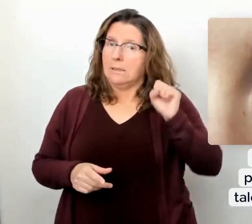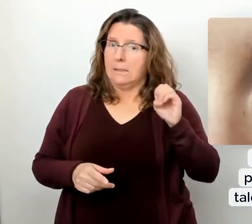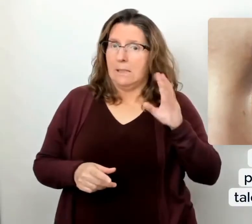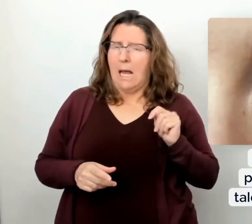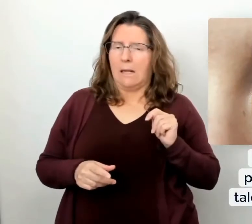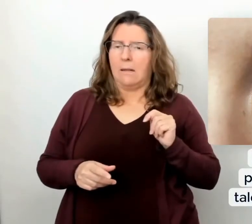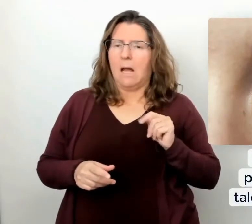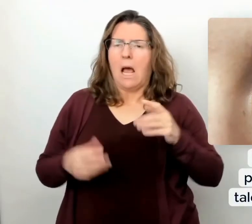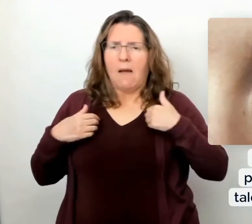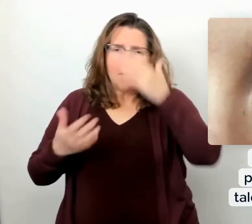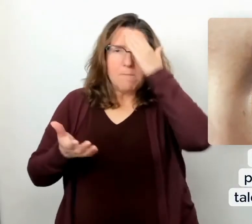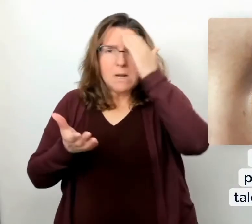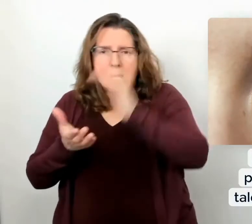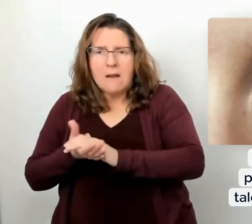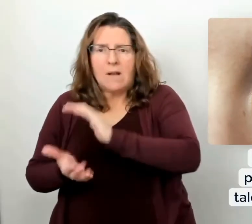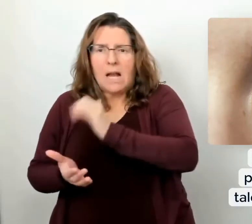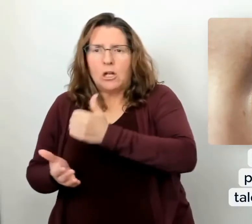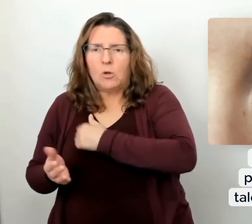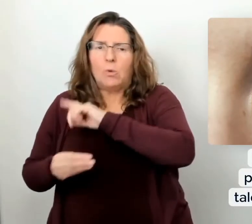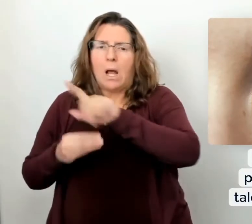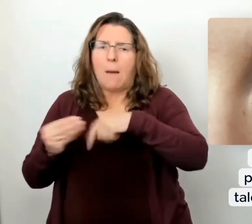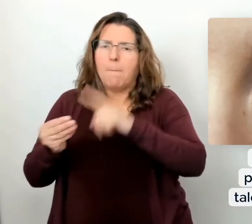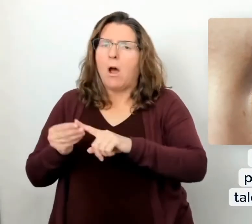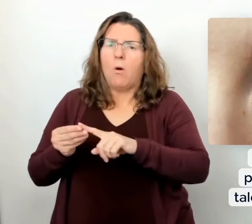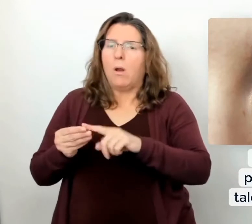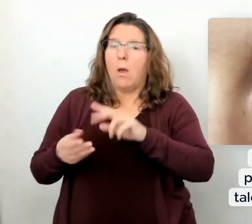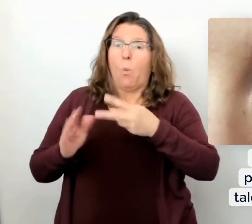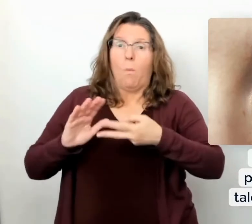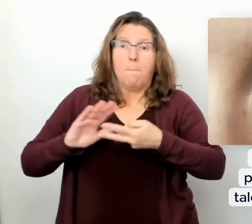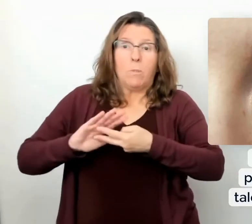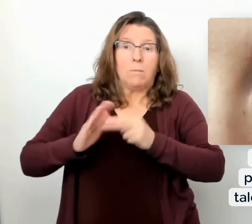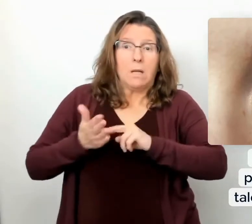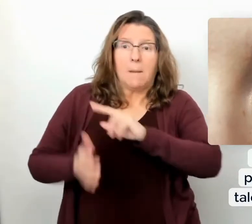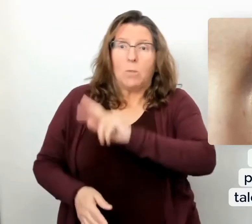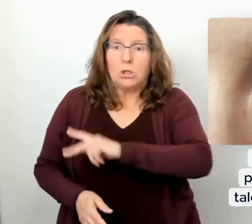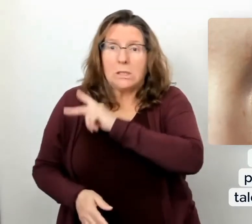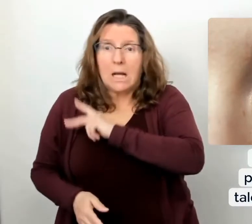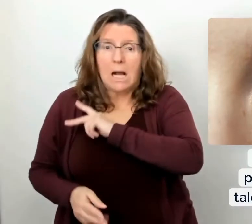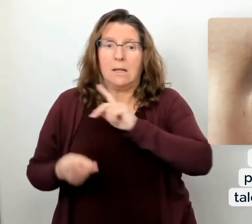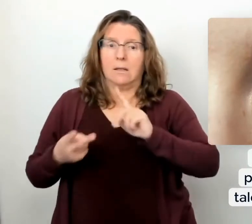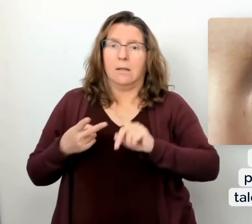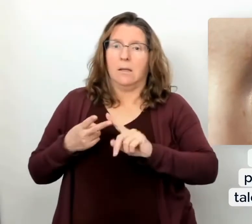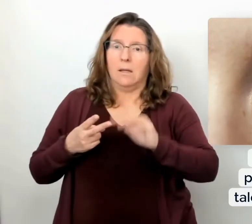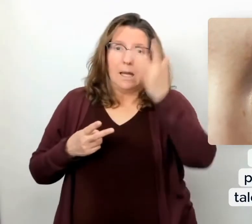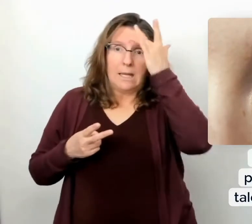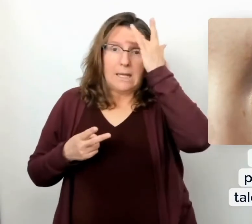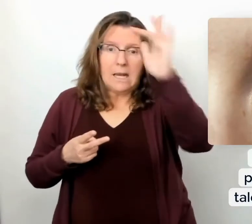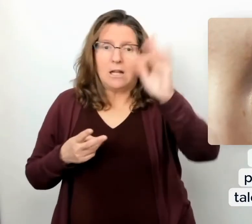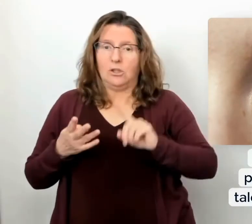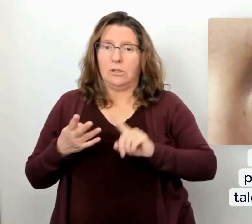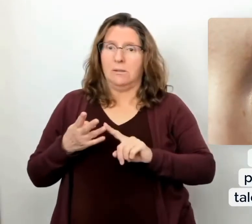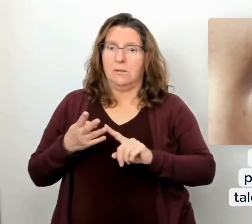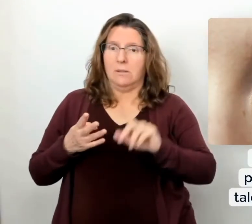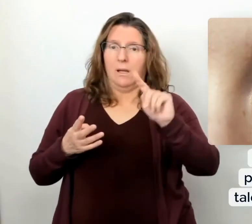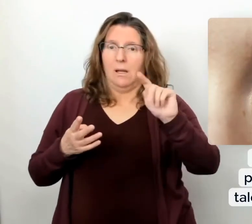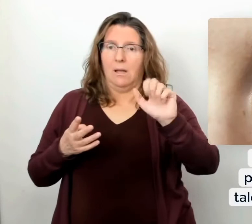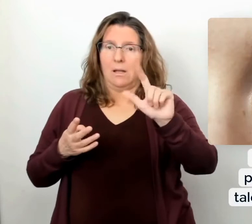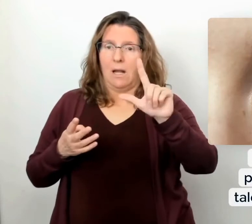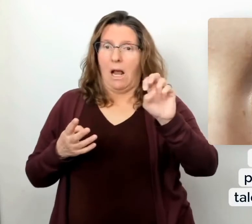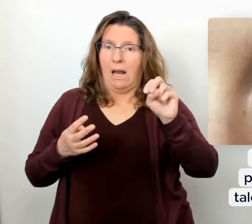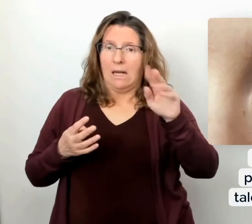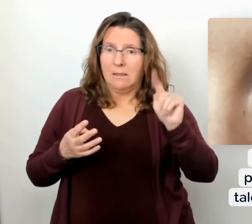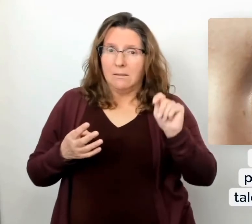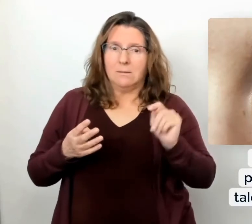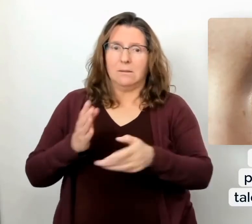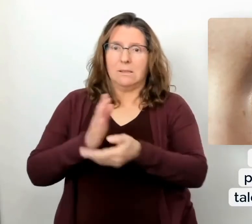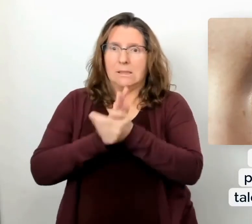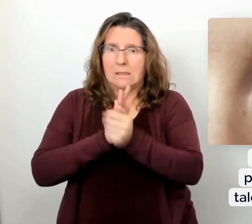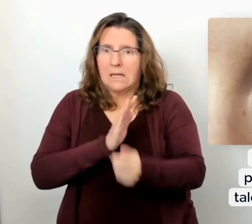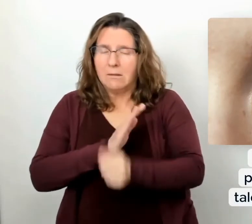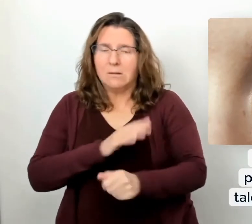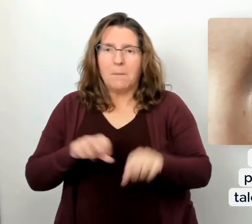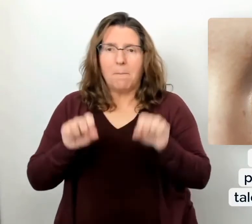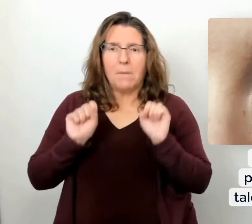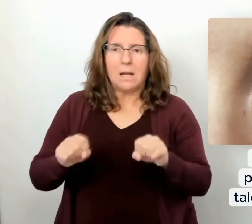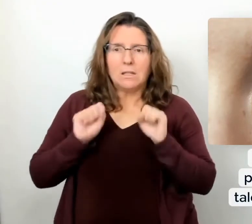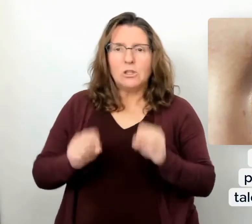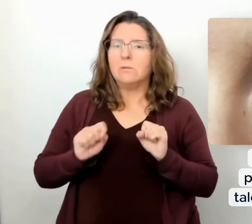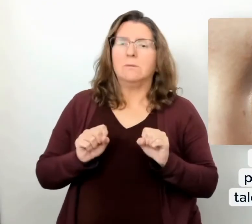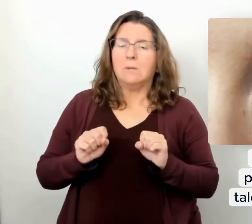The beliefs we hold about our own and others' personalities, intelligences, talents, skills, potential, and so on